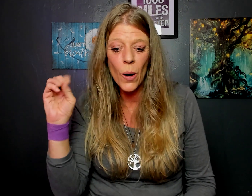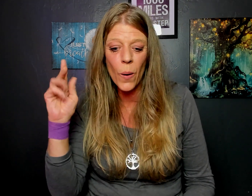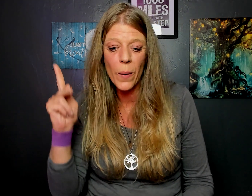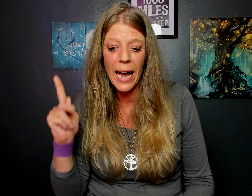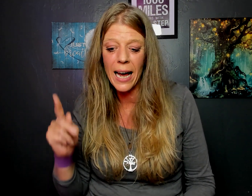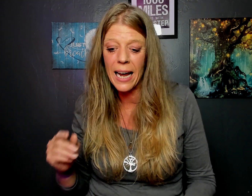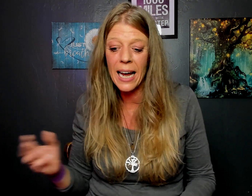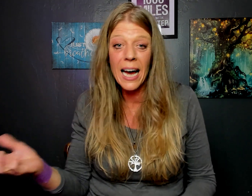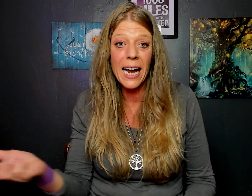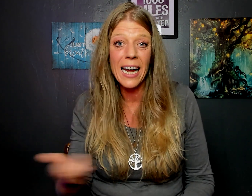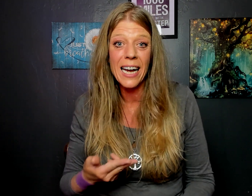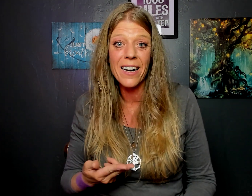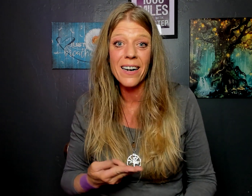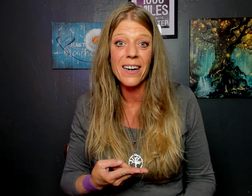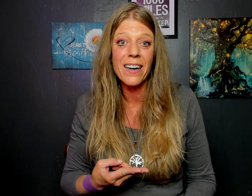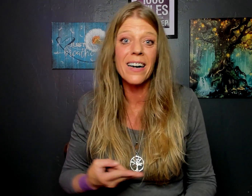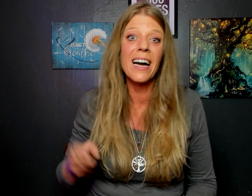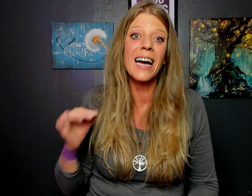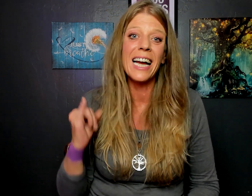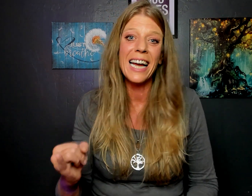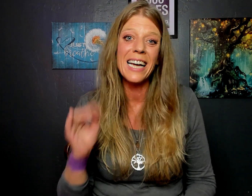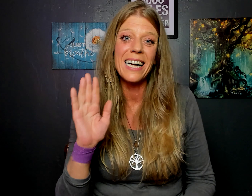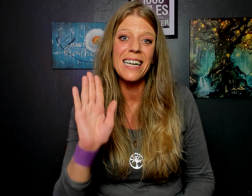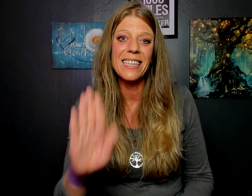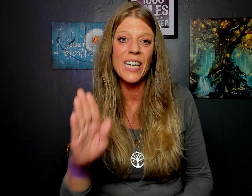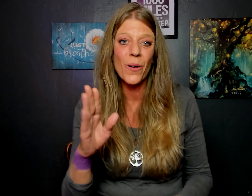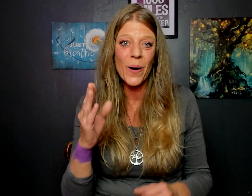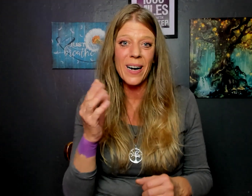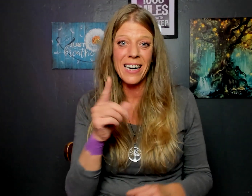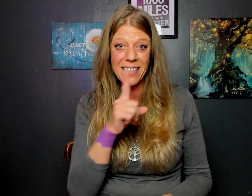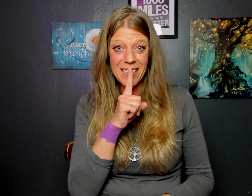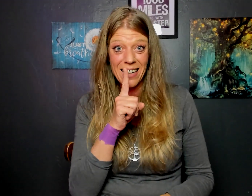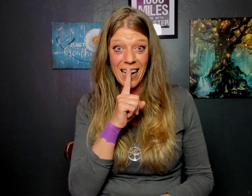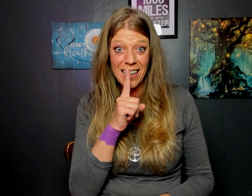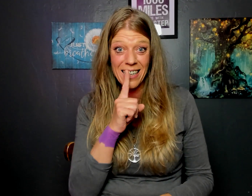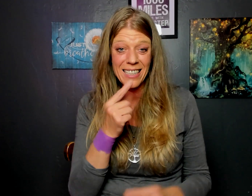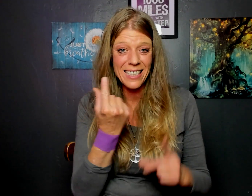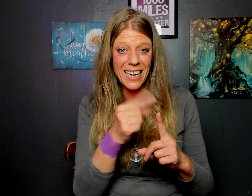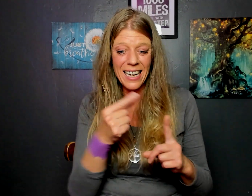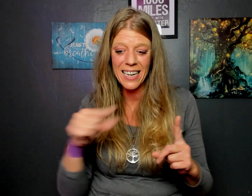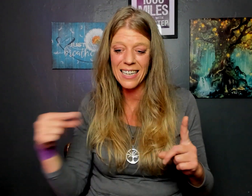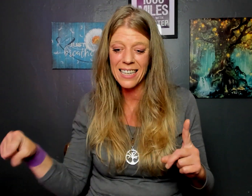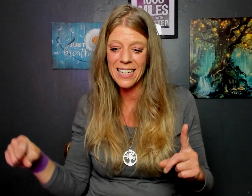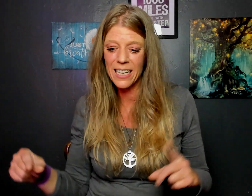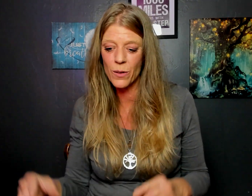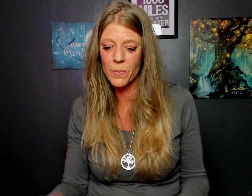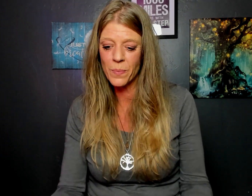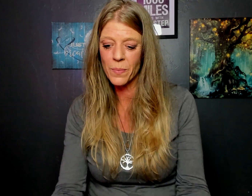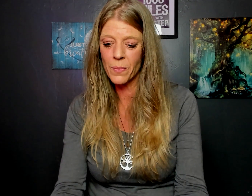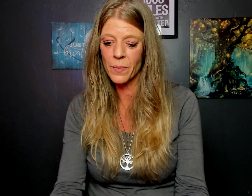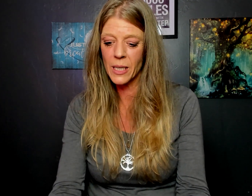OK, here is your silent sentence.